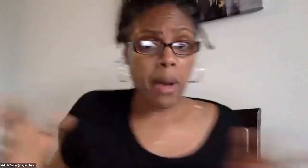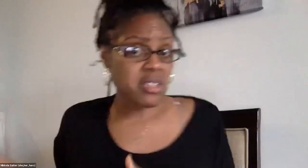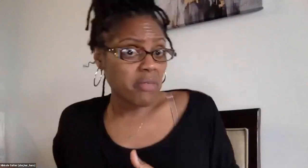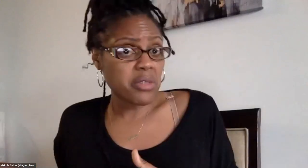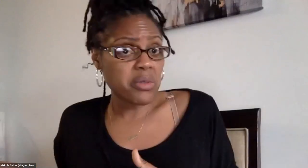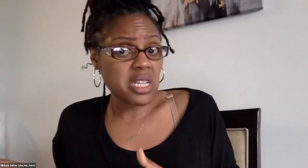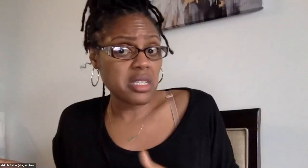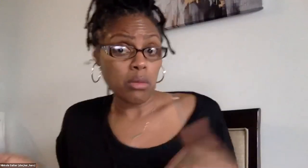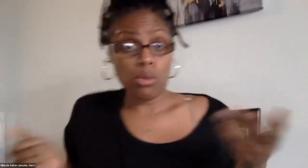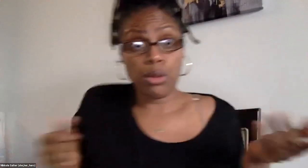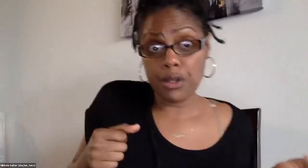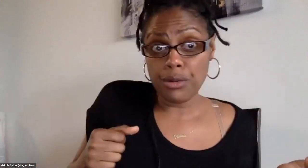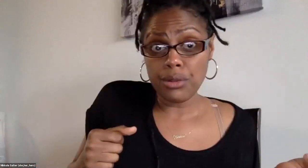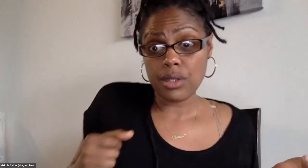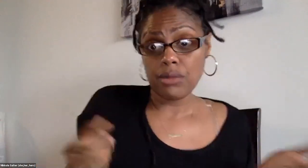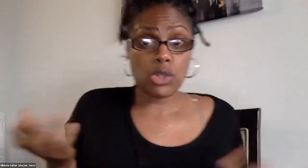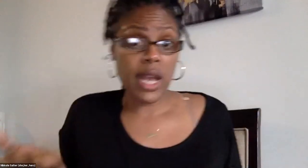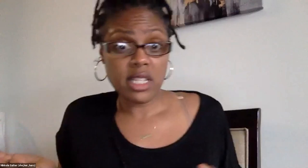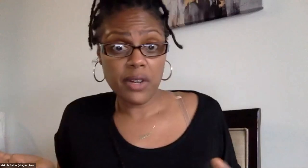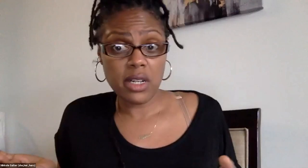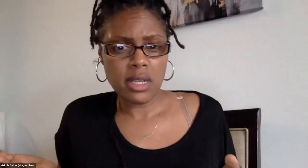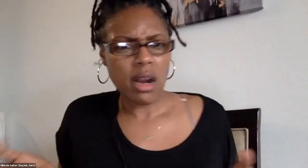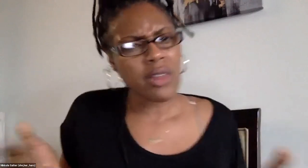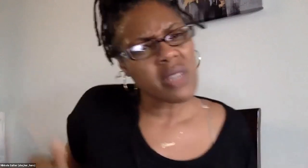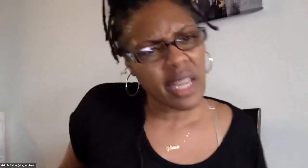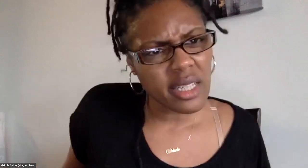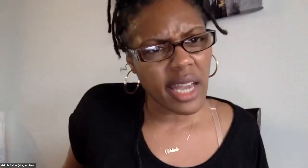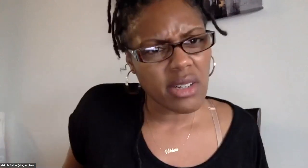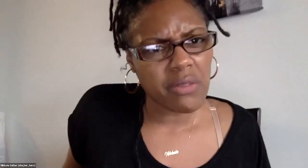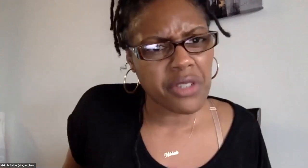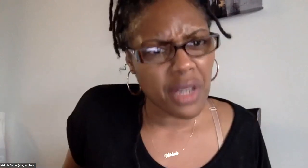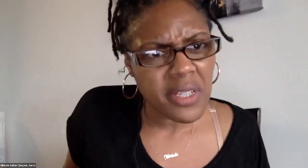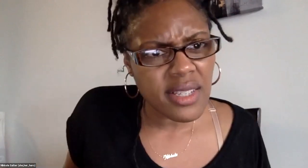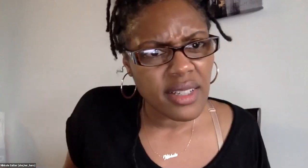Box office receipts, reviews, transfers? Are those indicators of service?